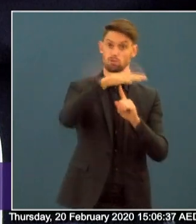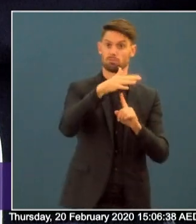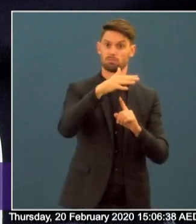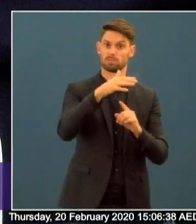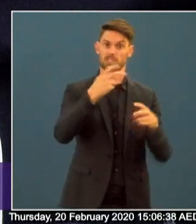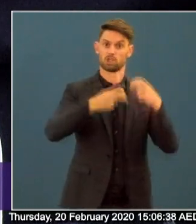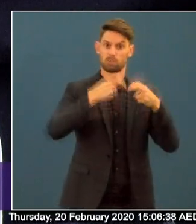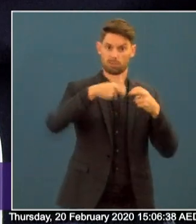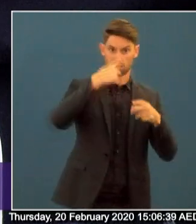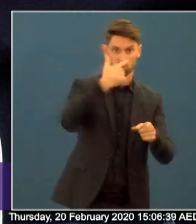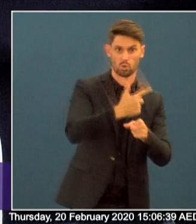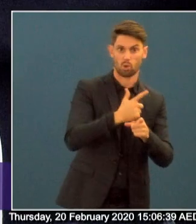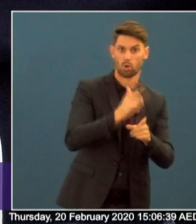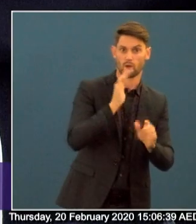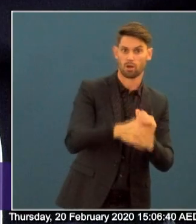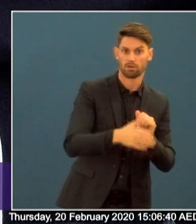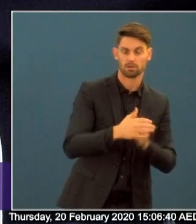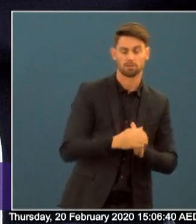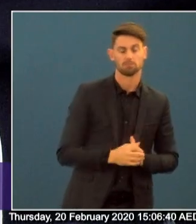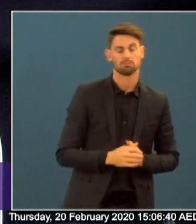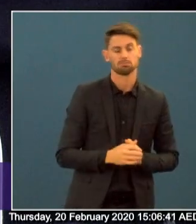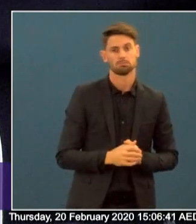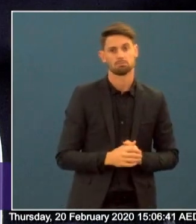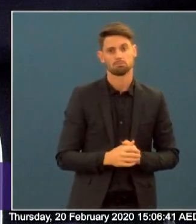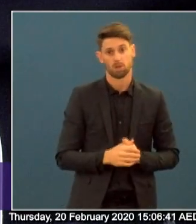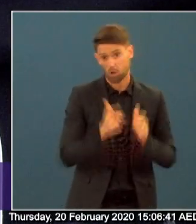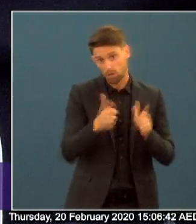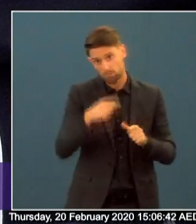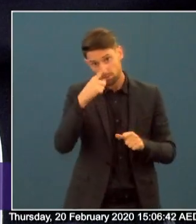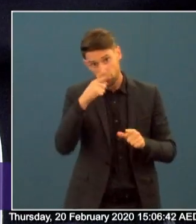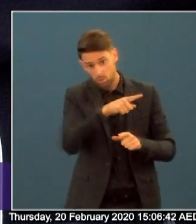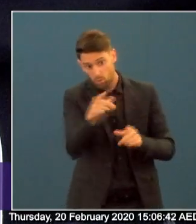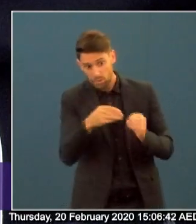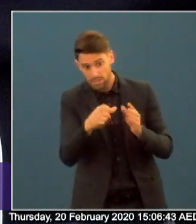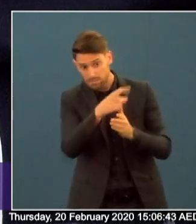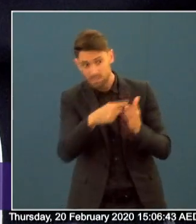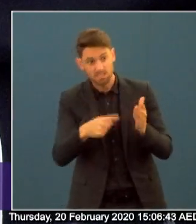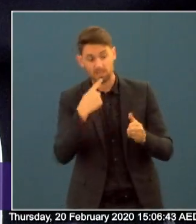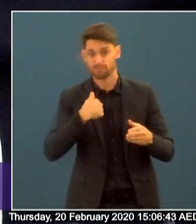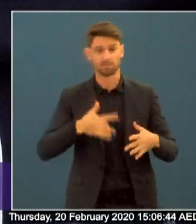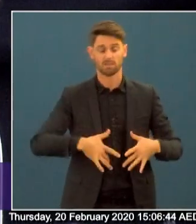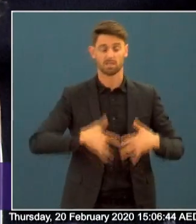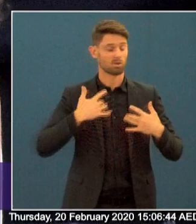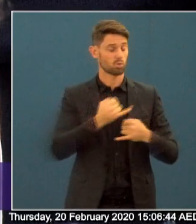and substantially more people with disability reported it as being worse compared to people without disability.